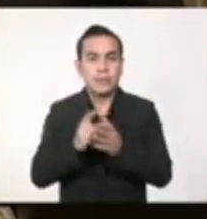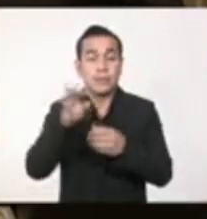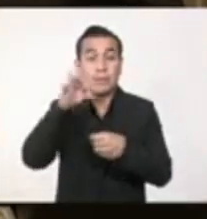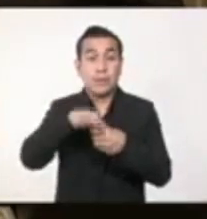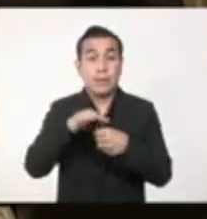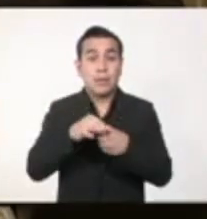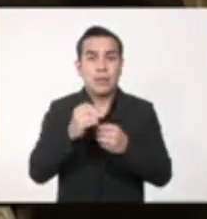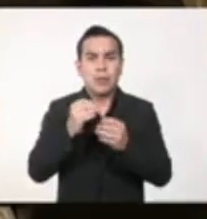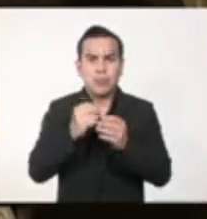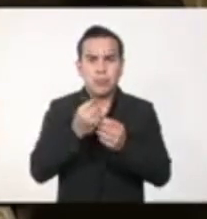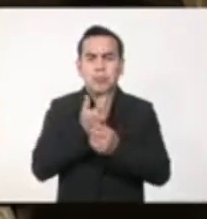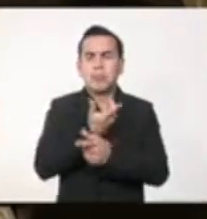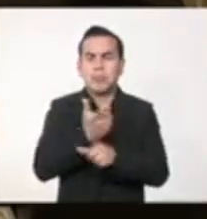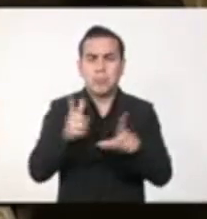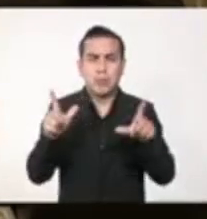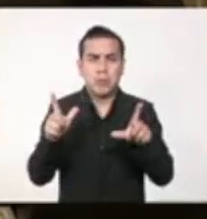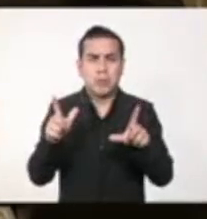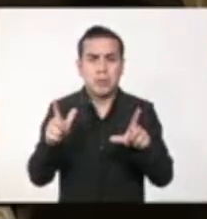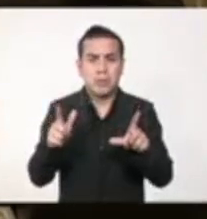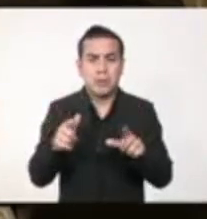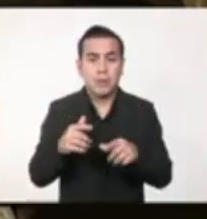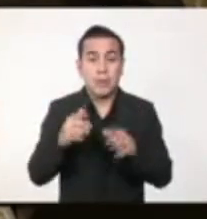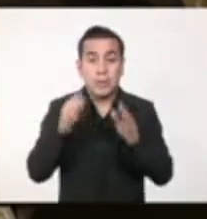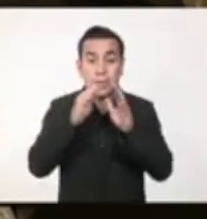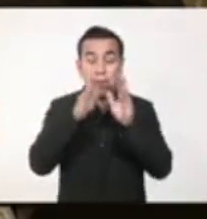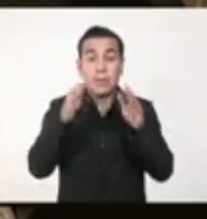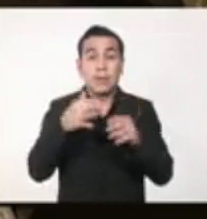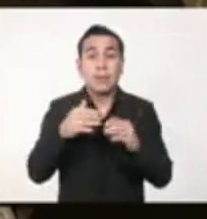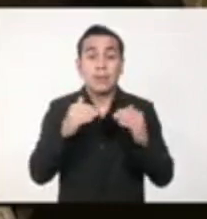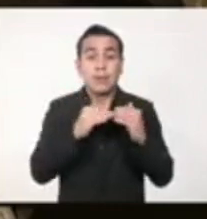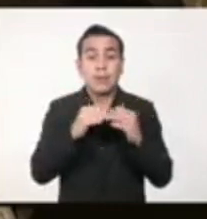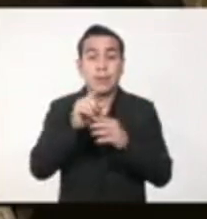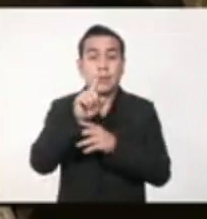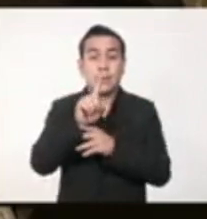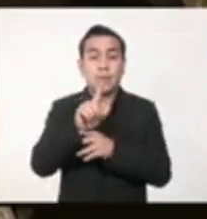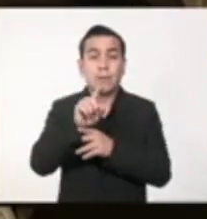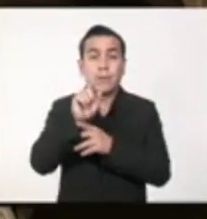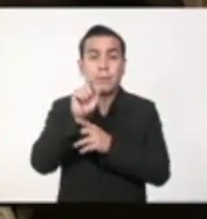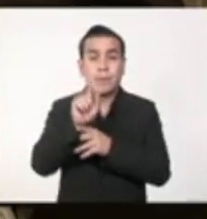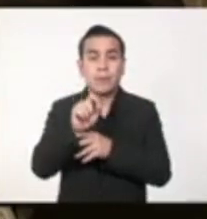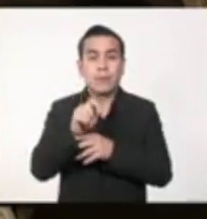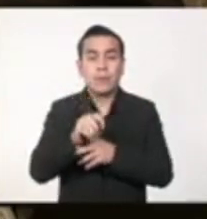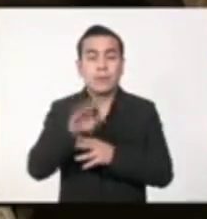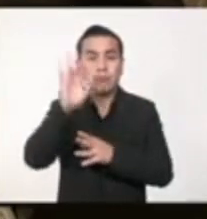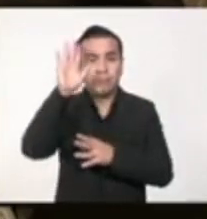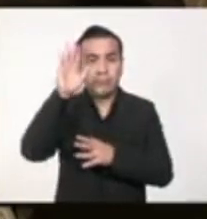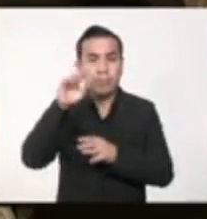public by general and public voting as we did, which it's one by one, right? So- and- so , raise your hand, to